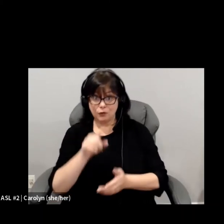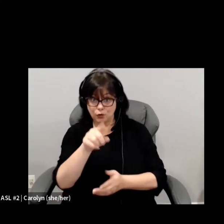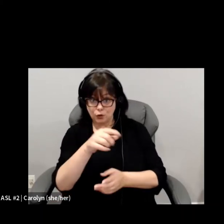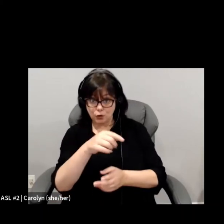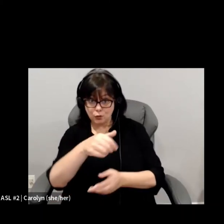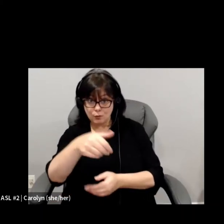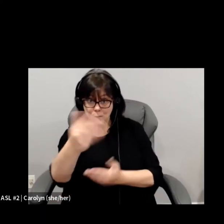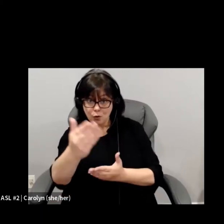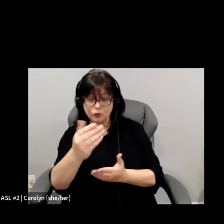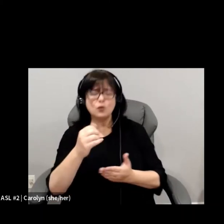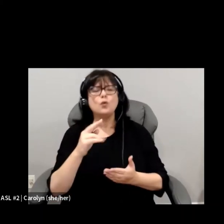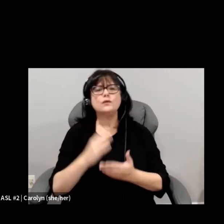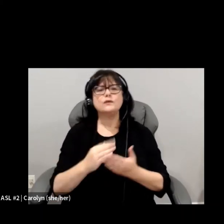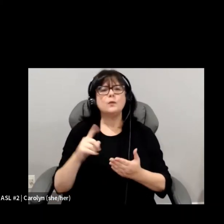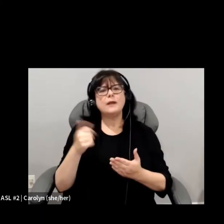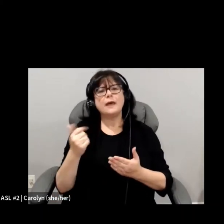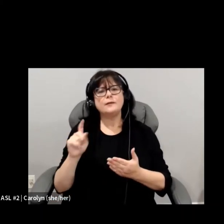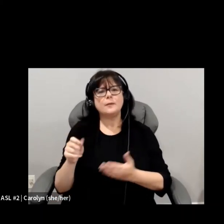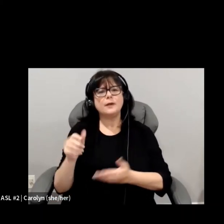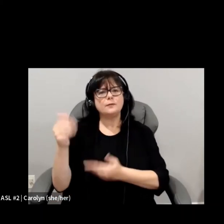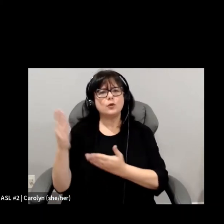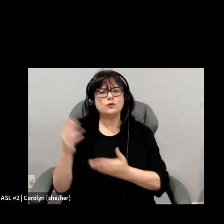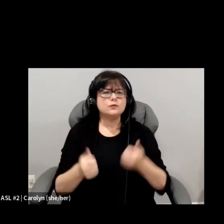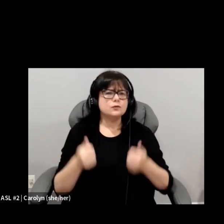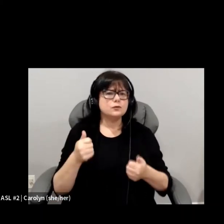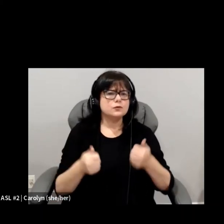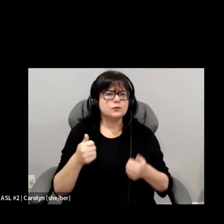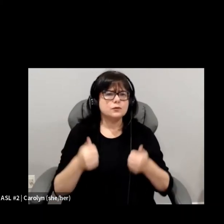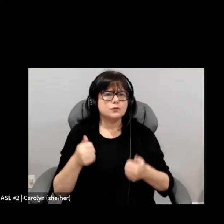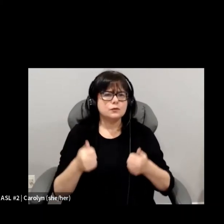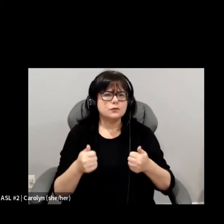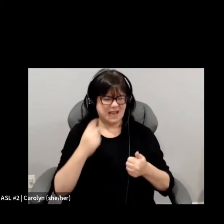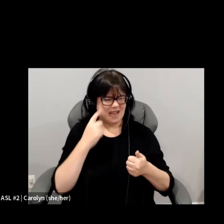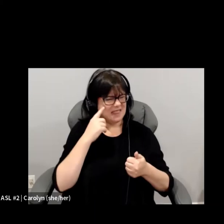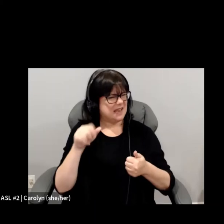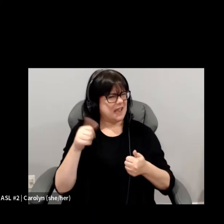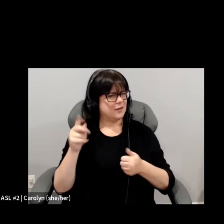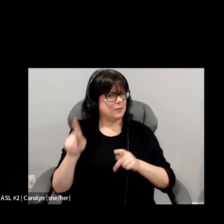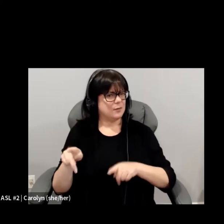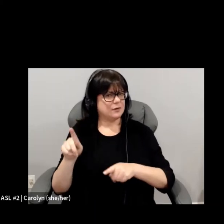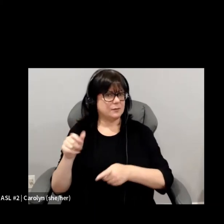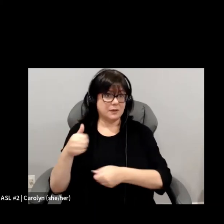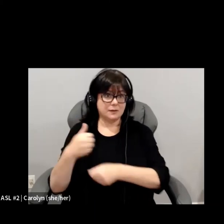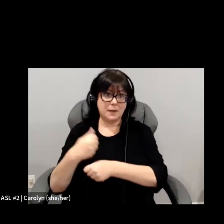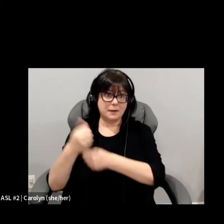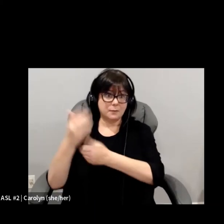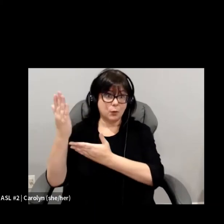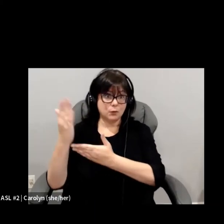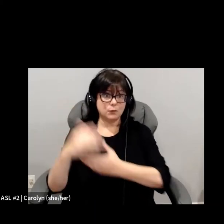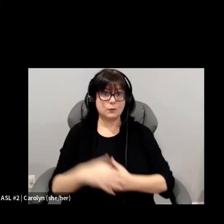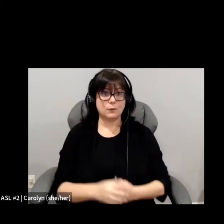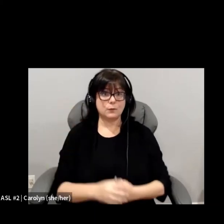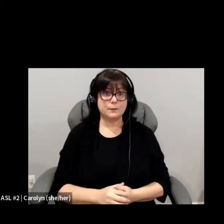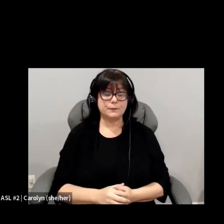I THINK SOMEONE ELSE NEEDS TO DO IT.